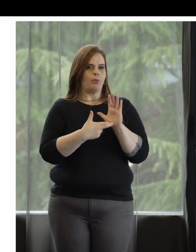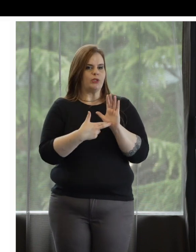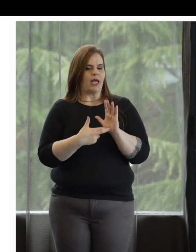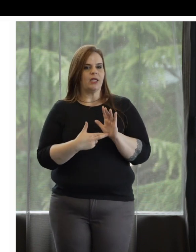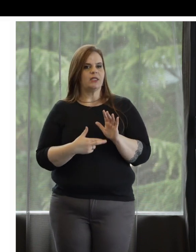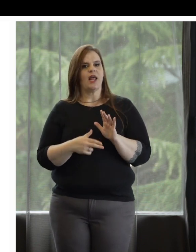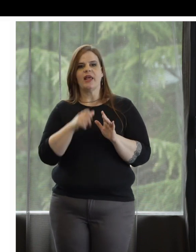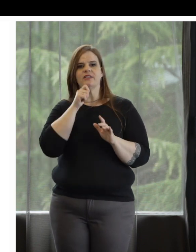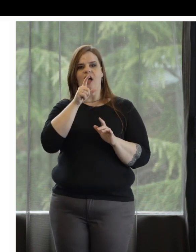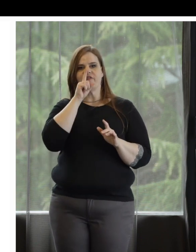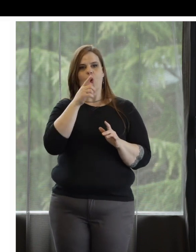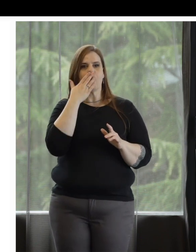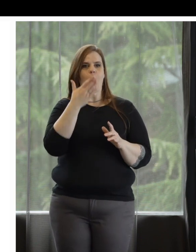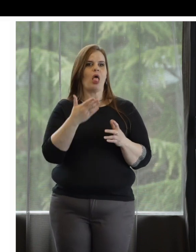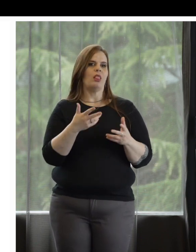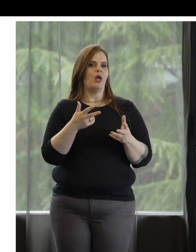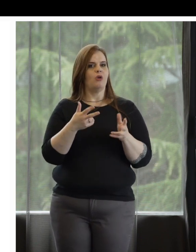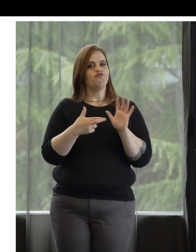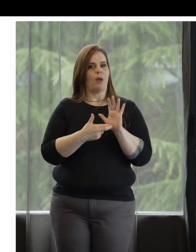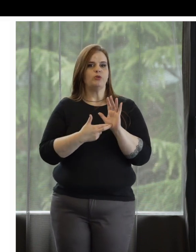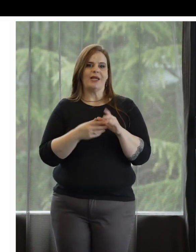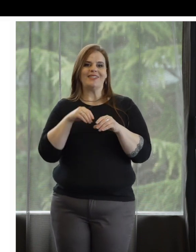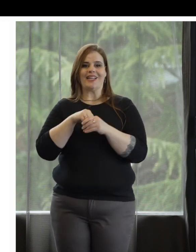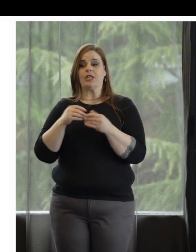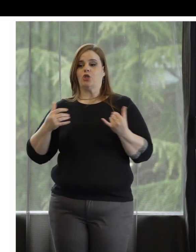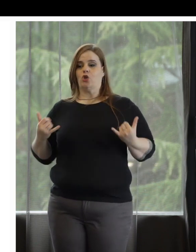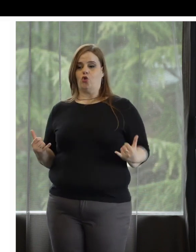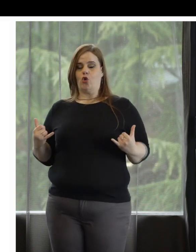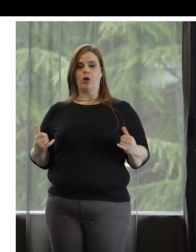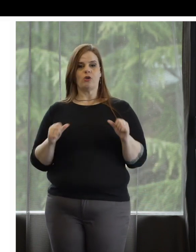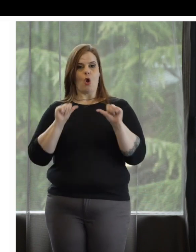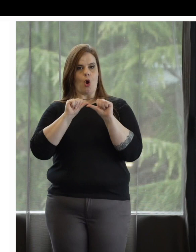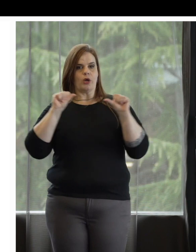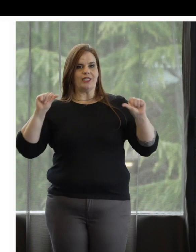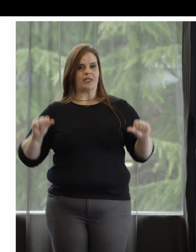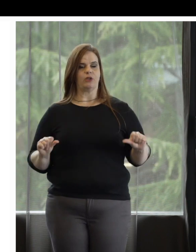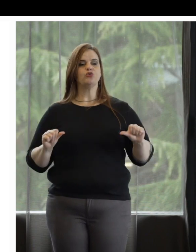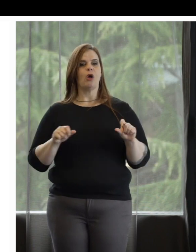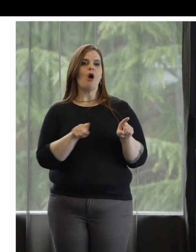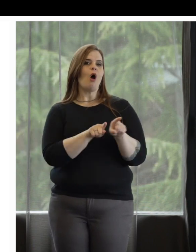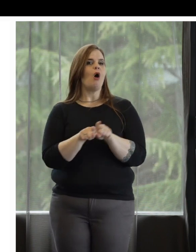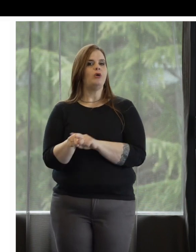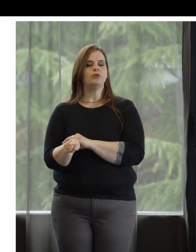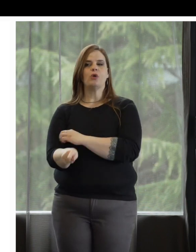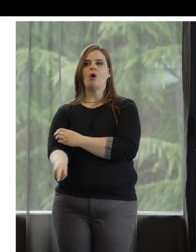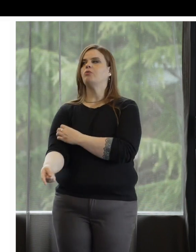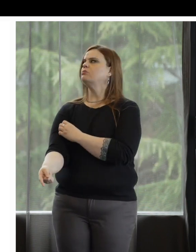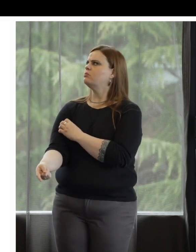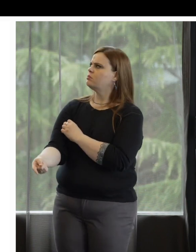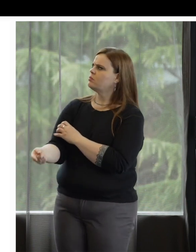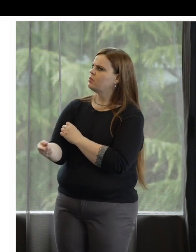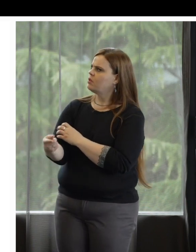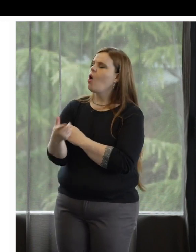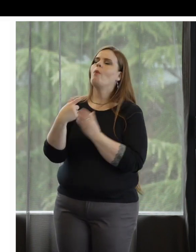well represented in the -- current architecture. And also payment integration. And a